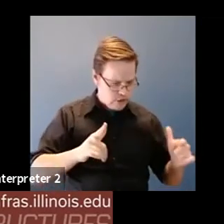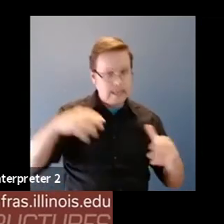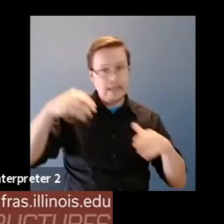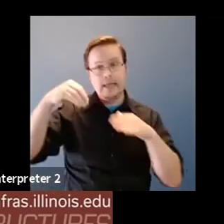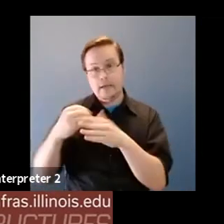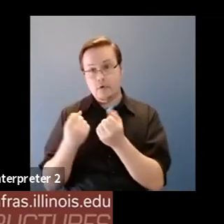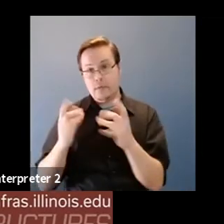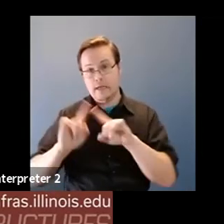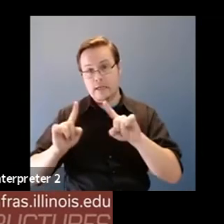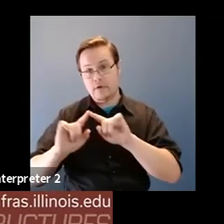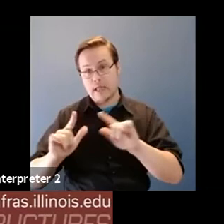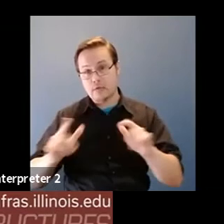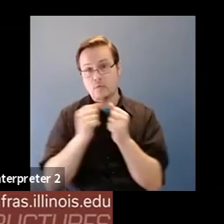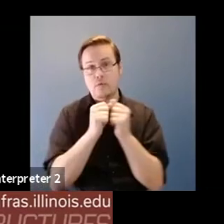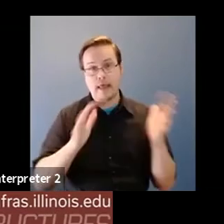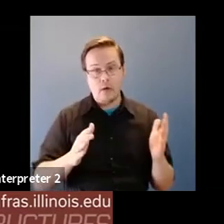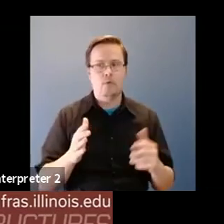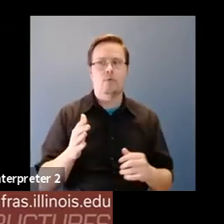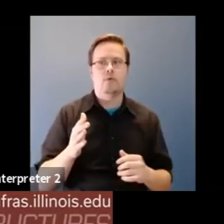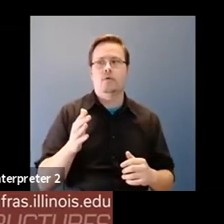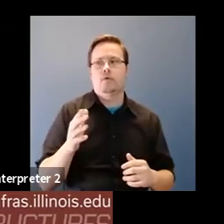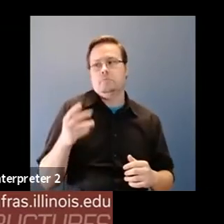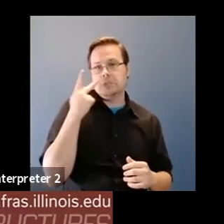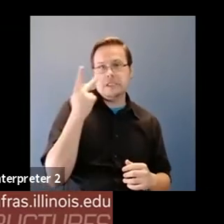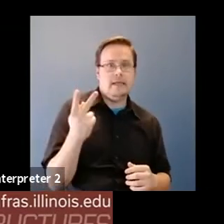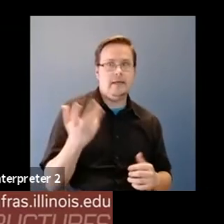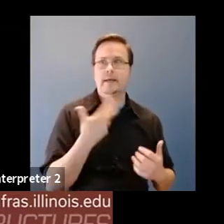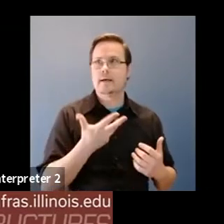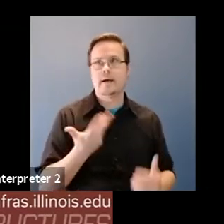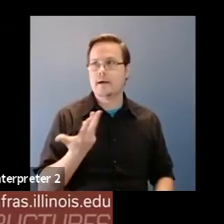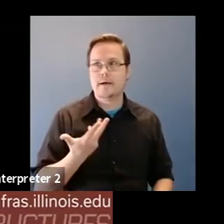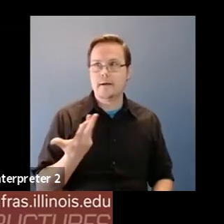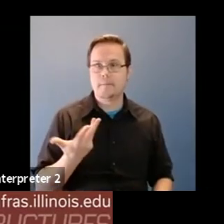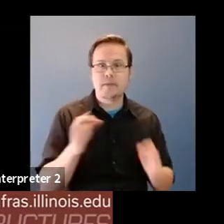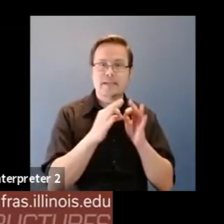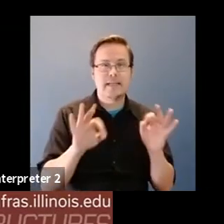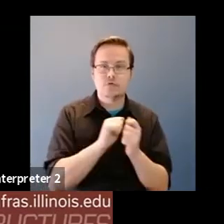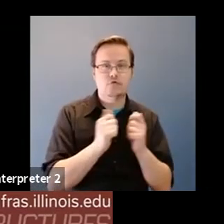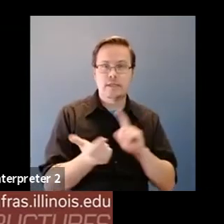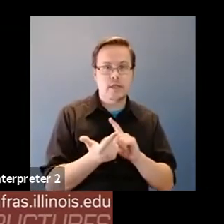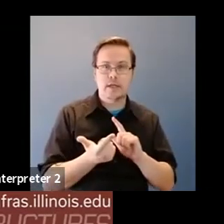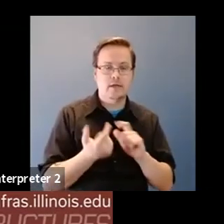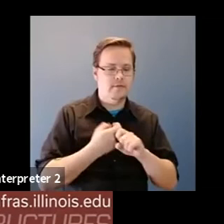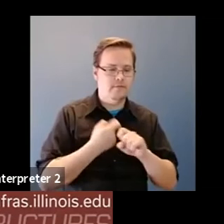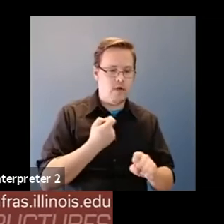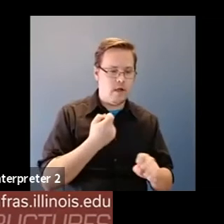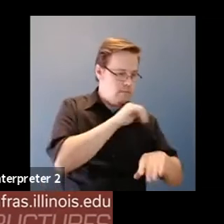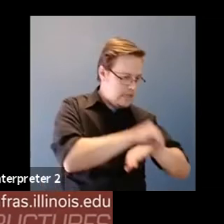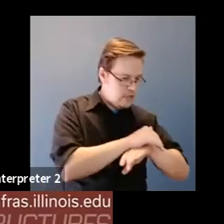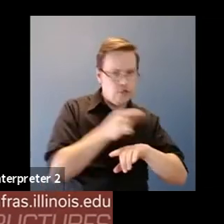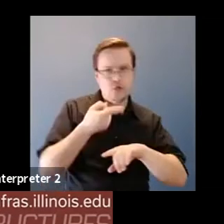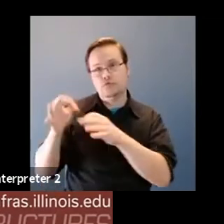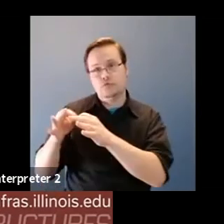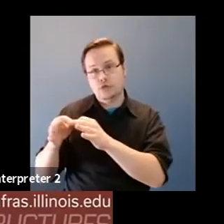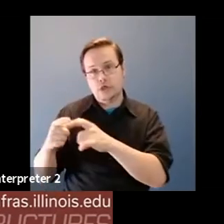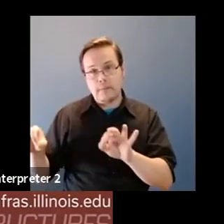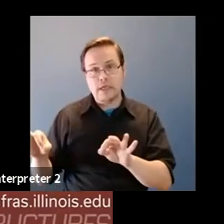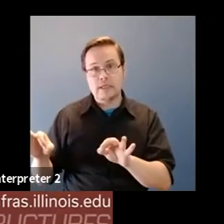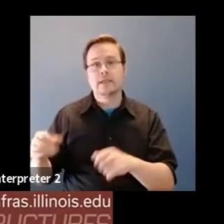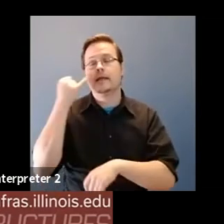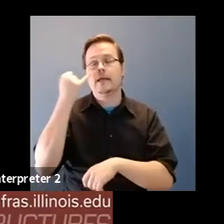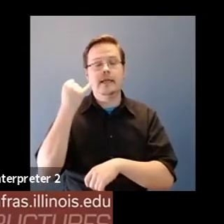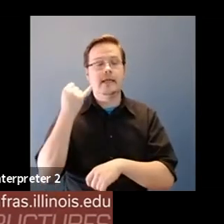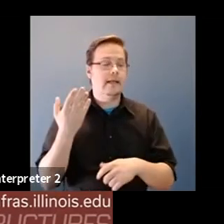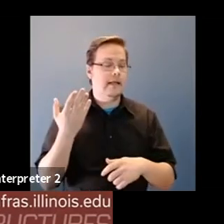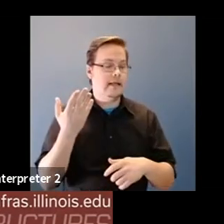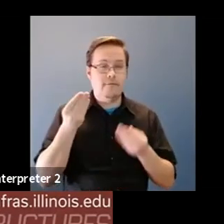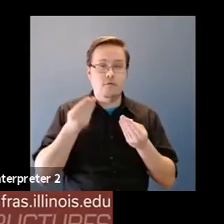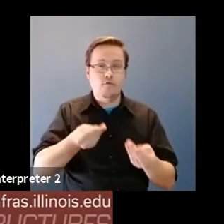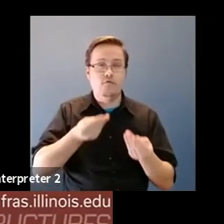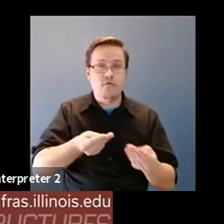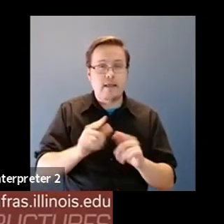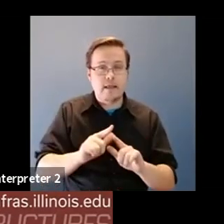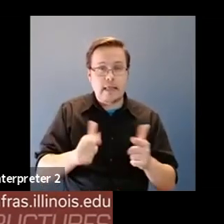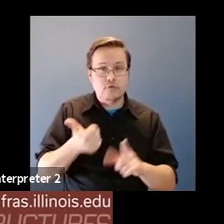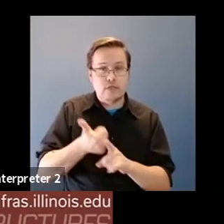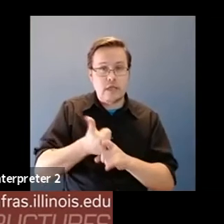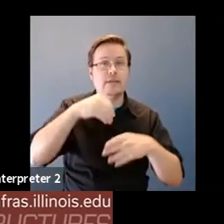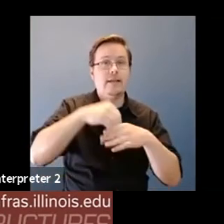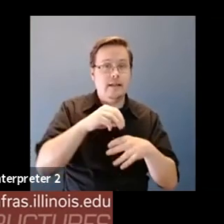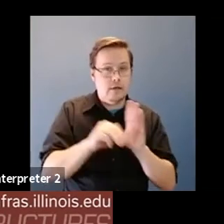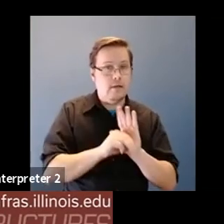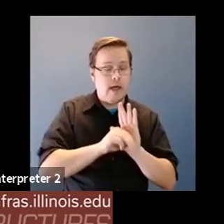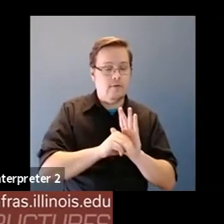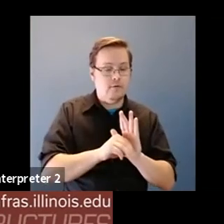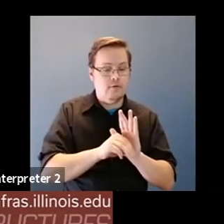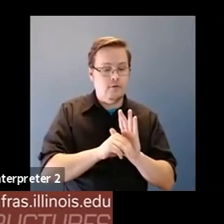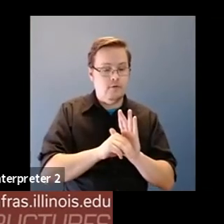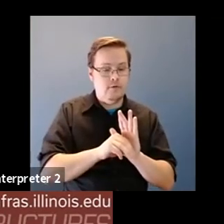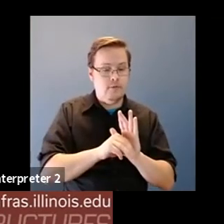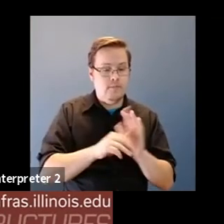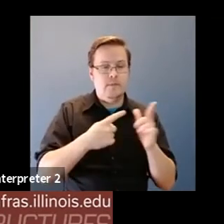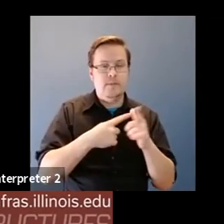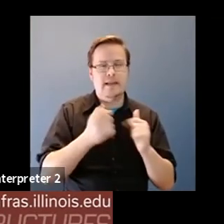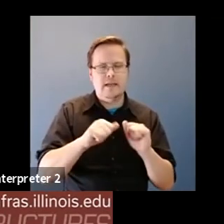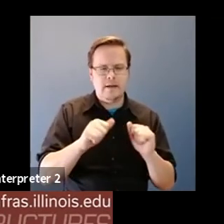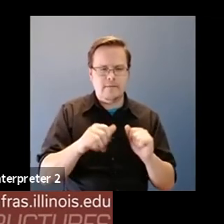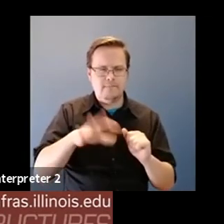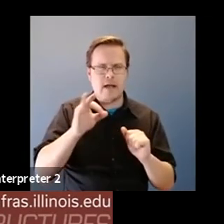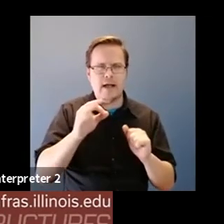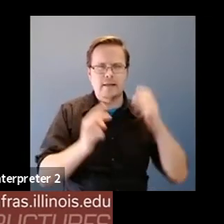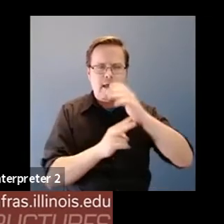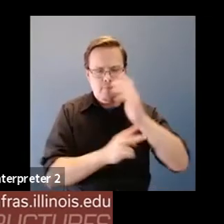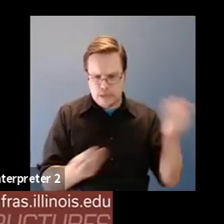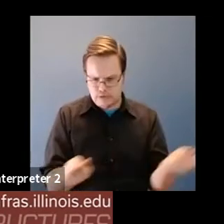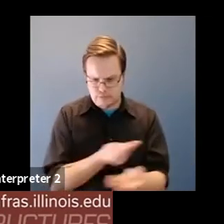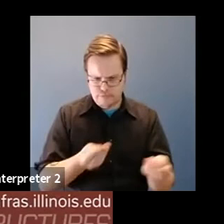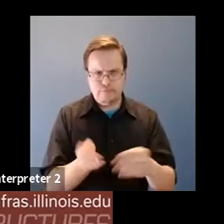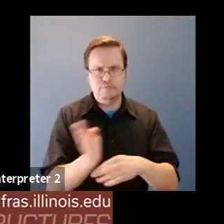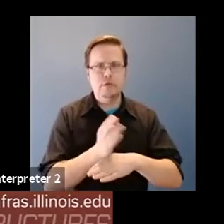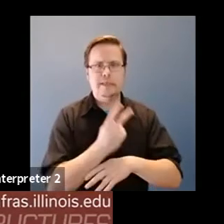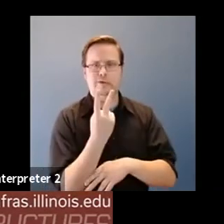Fernanda Viegas: without ever having seen you know, say, a sentence translated from English to Japanese if you fed these languages into the models, in a sense, it could find a bridge between see these two languages.